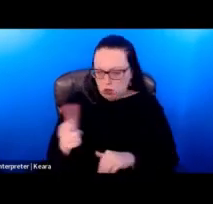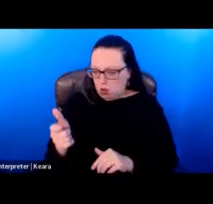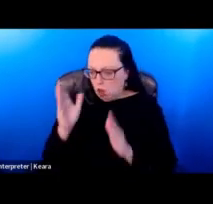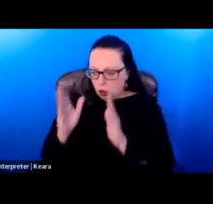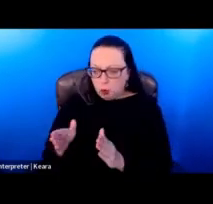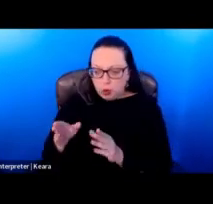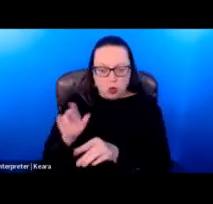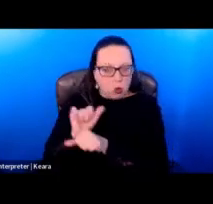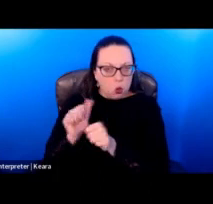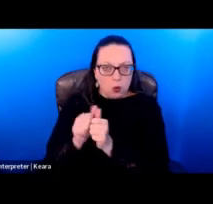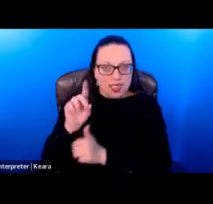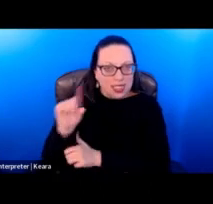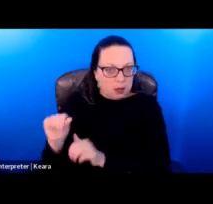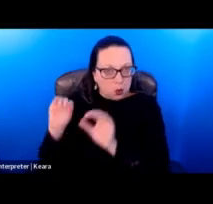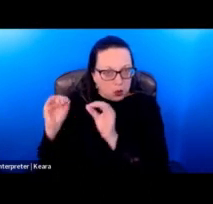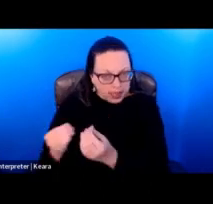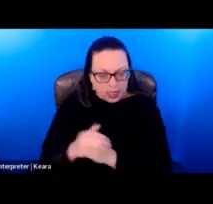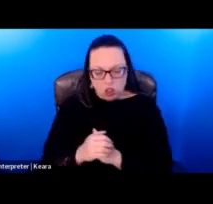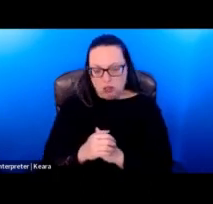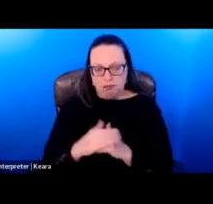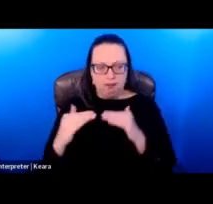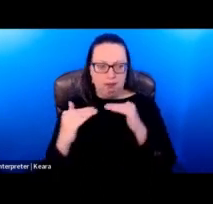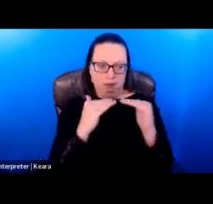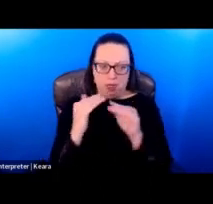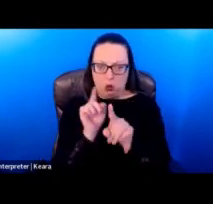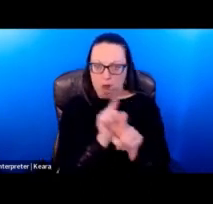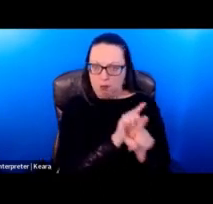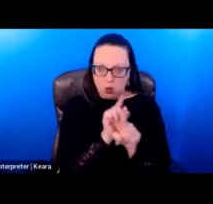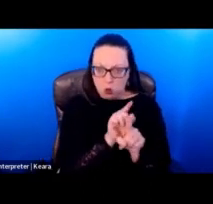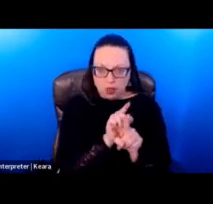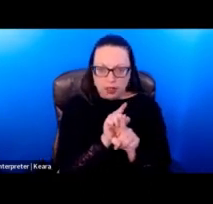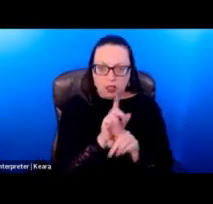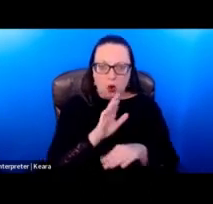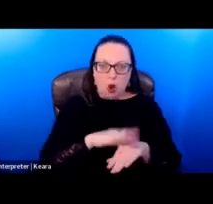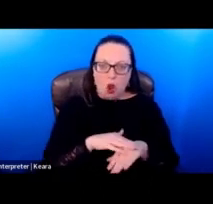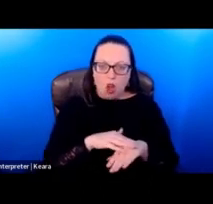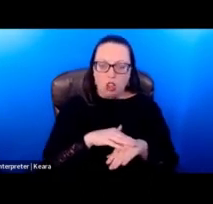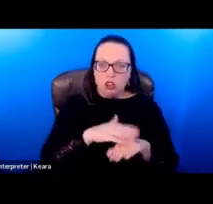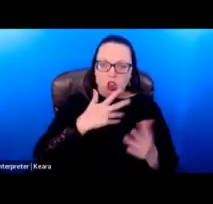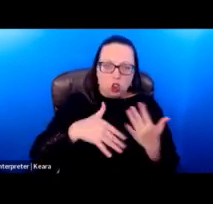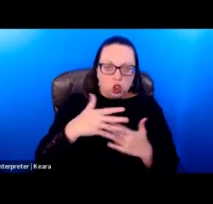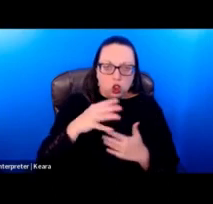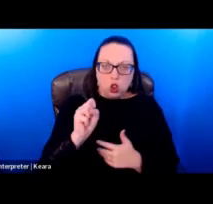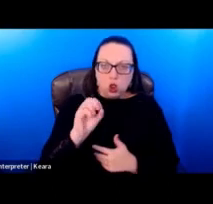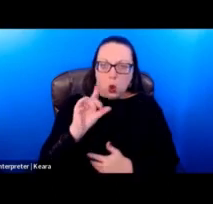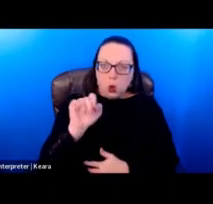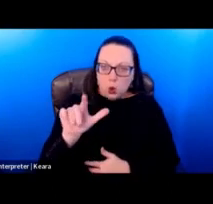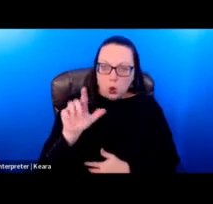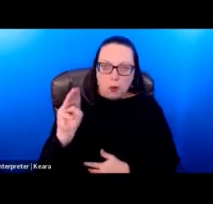organization, another person who's doing peer mentoring on most mostly on social media. In